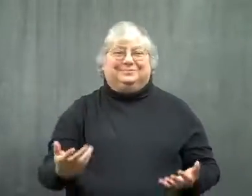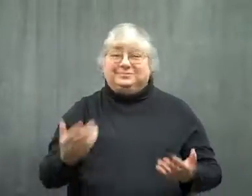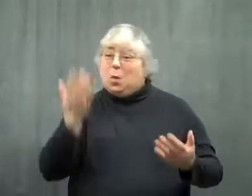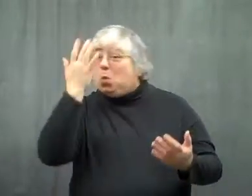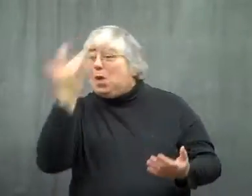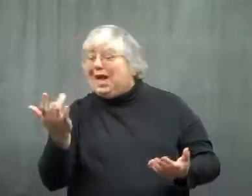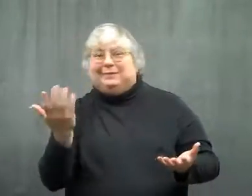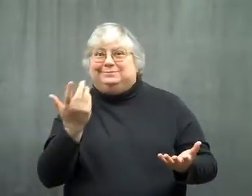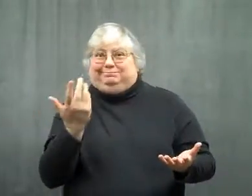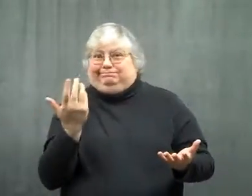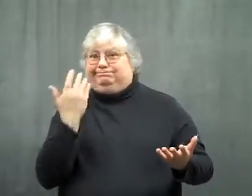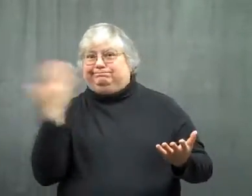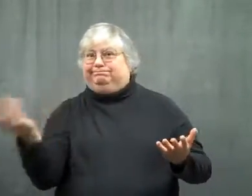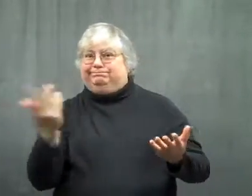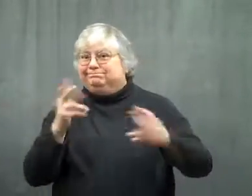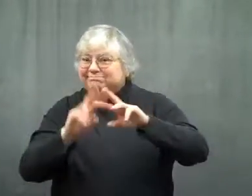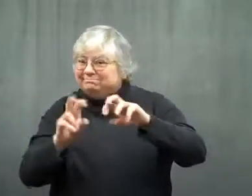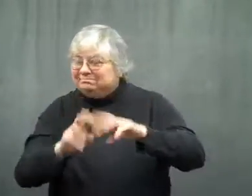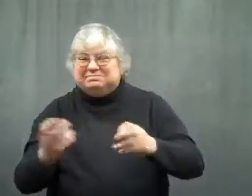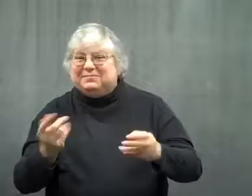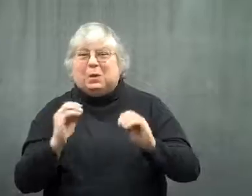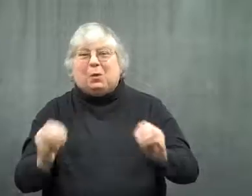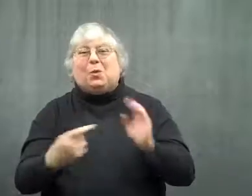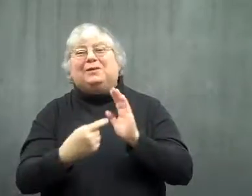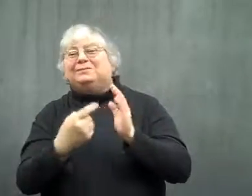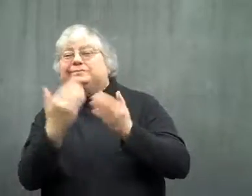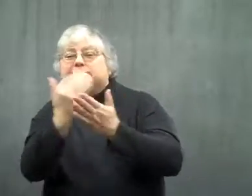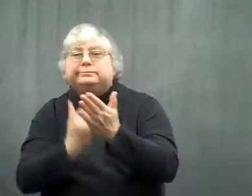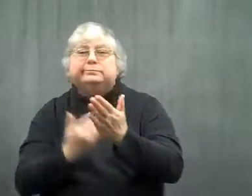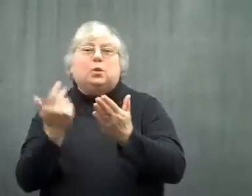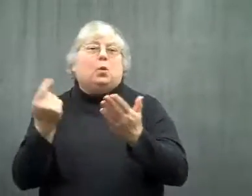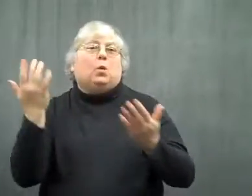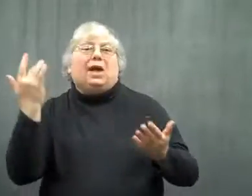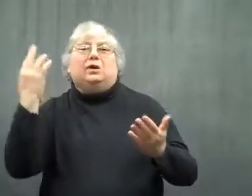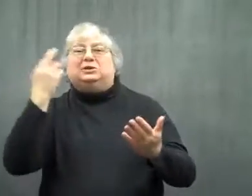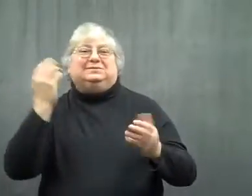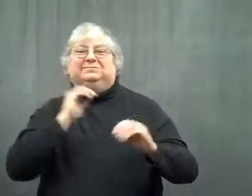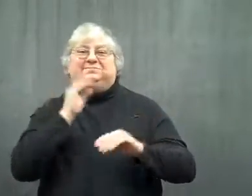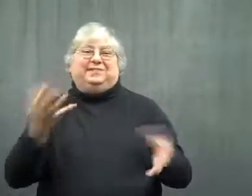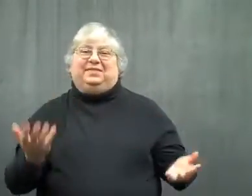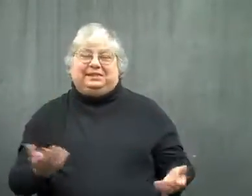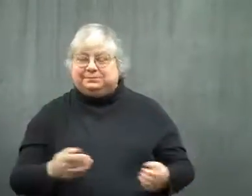There are no records to show why he was rejected that I could find.